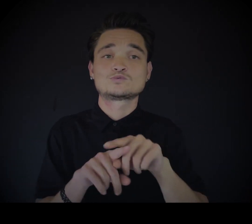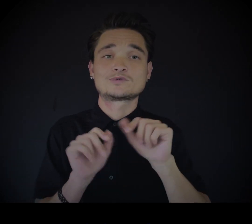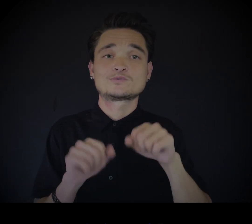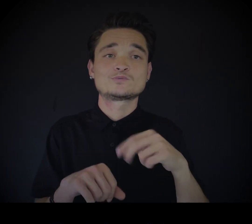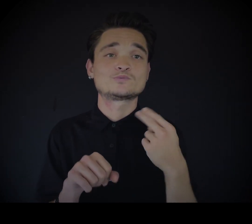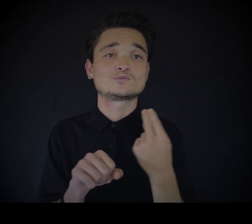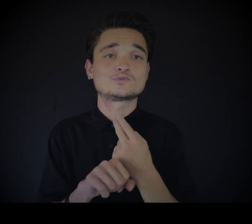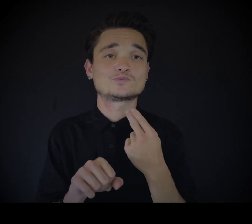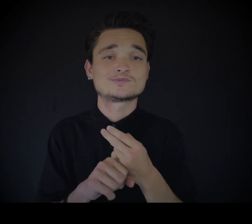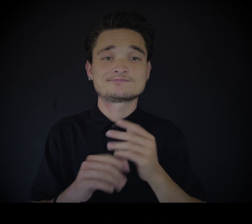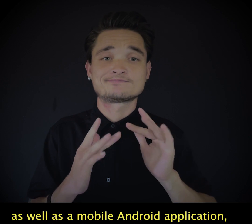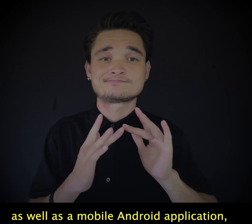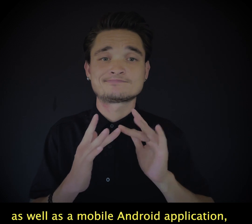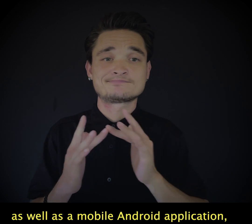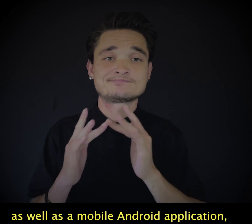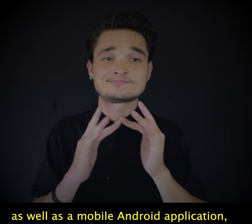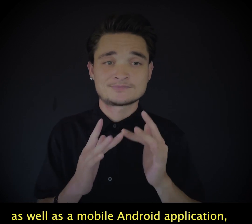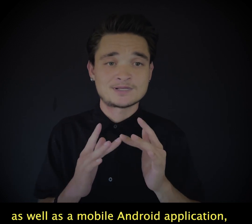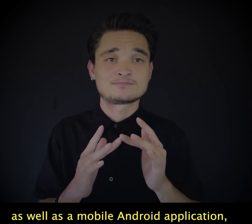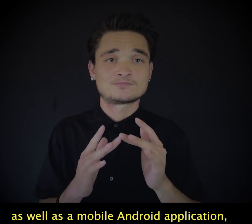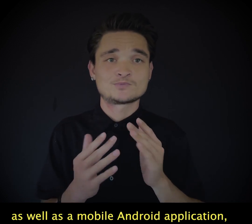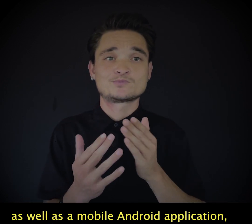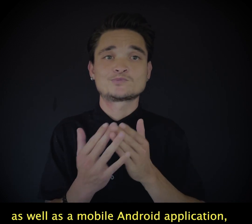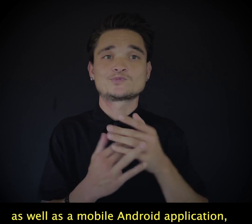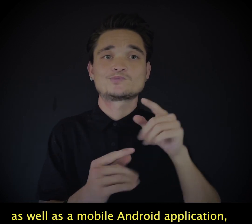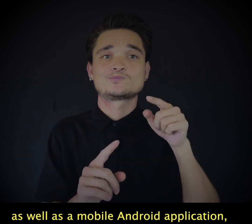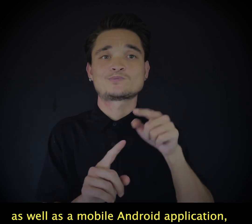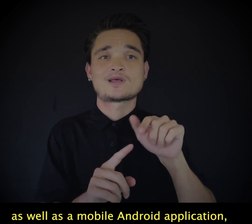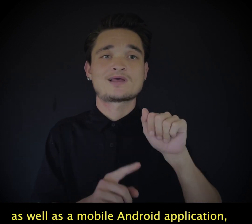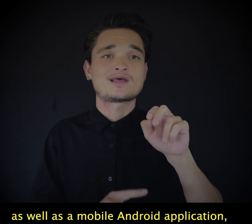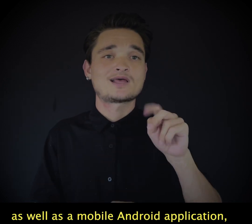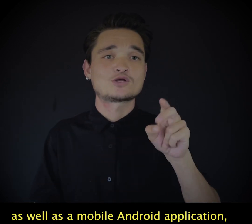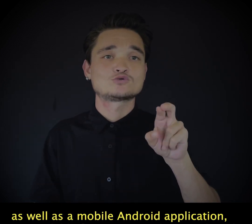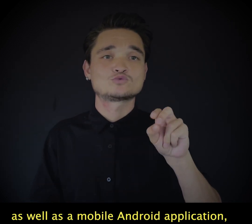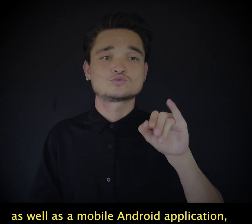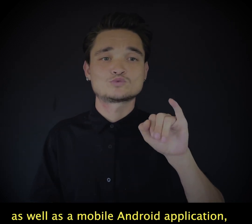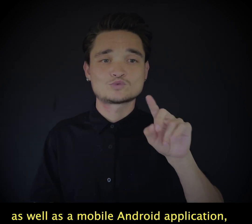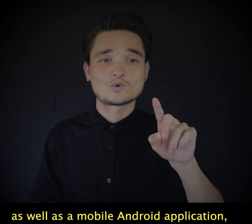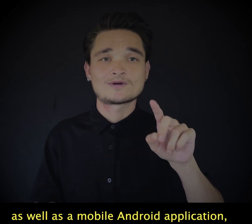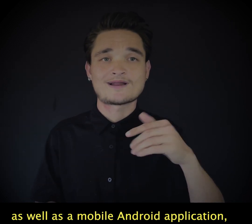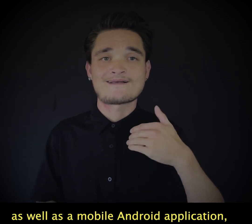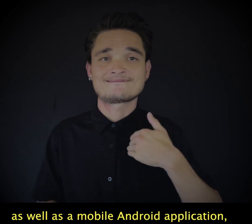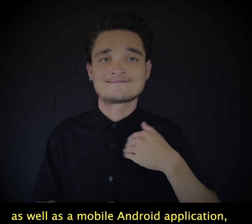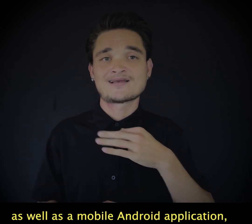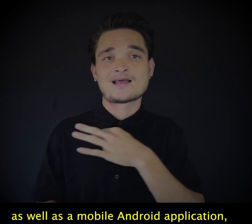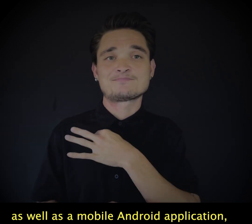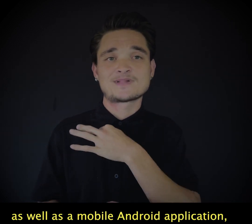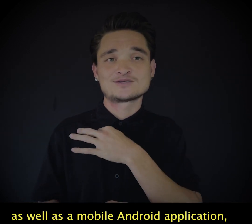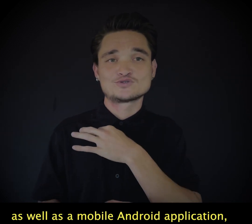There is also a web form, as well as a mobile Android application, that are available for reporting abuse and neglect.